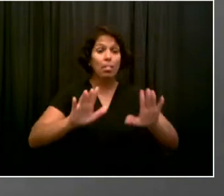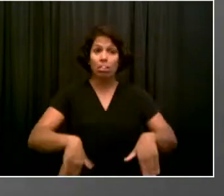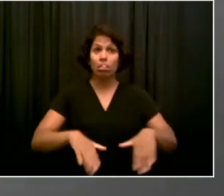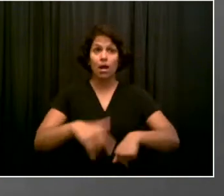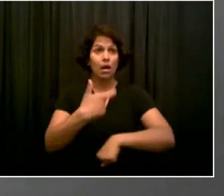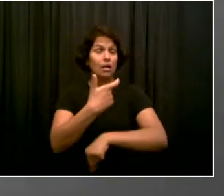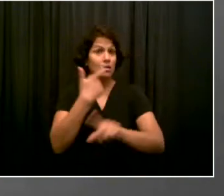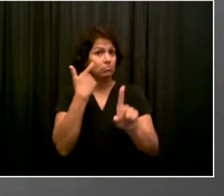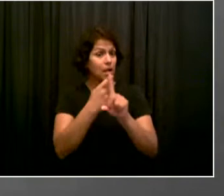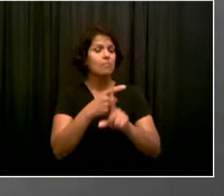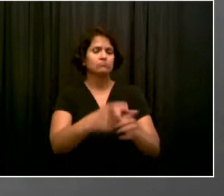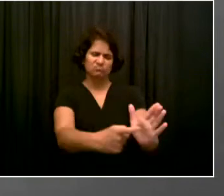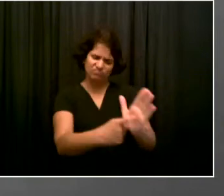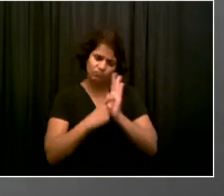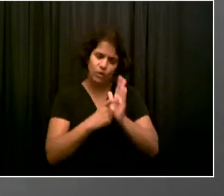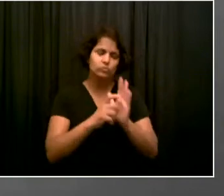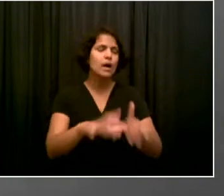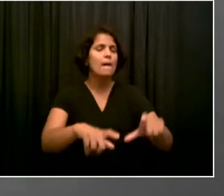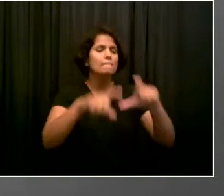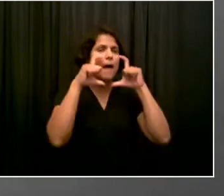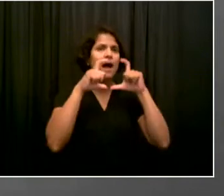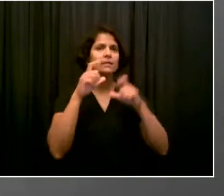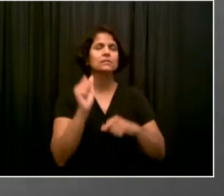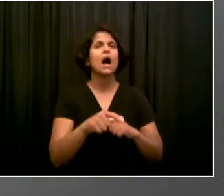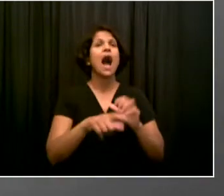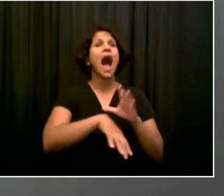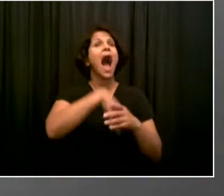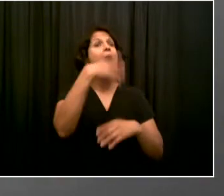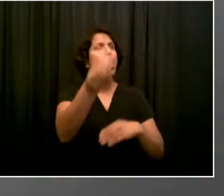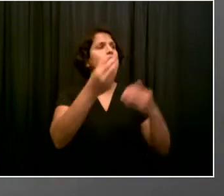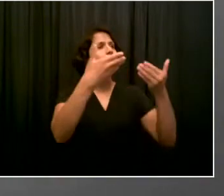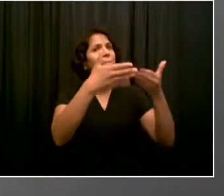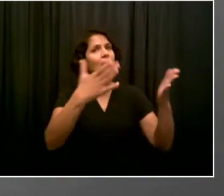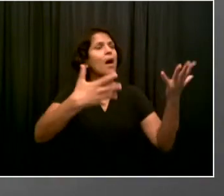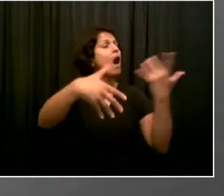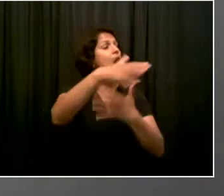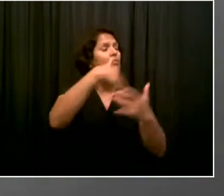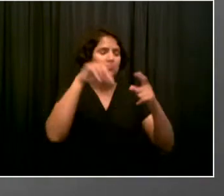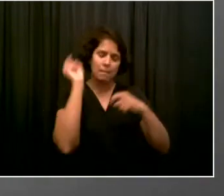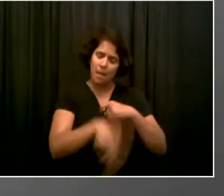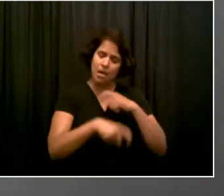. WHILE SO REQUIRE THAT ALL AND VACCINATED PEOPLE WEAR